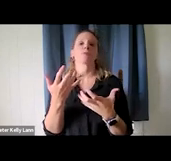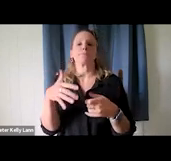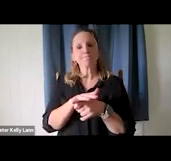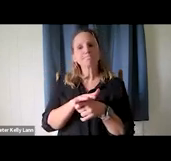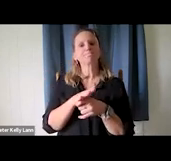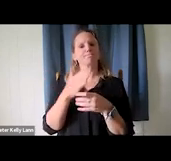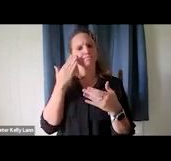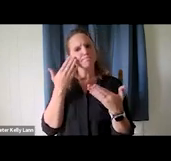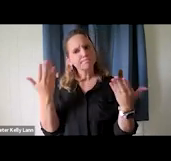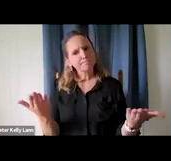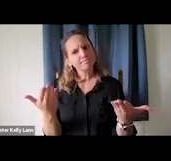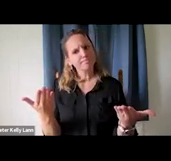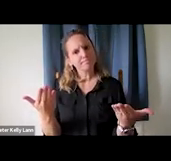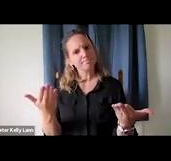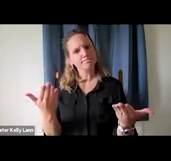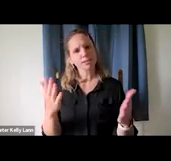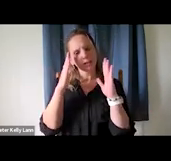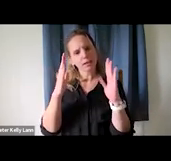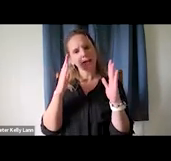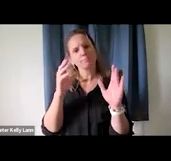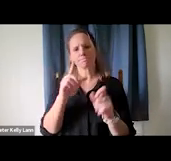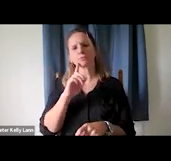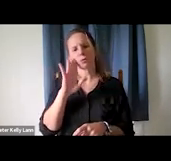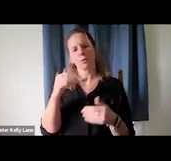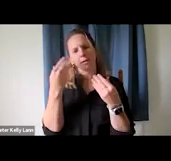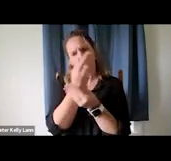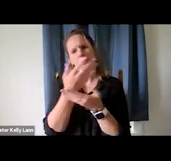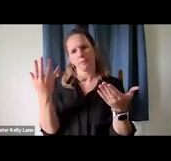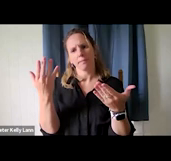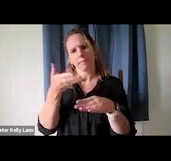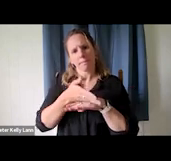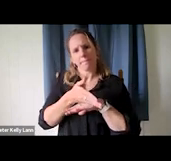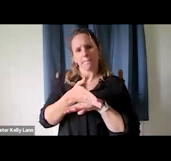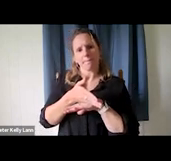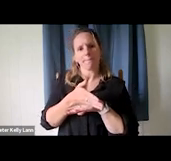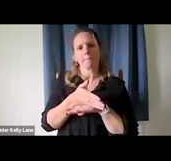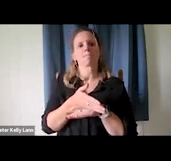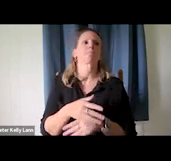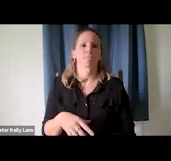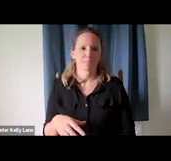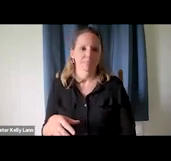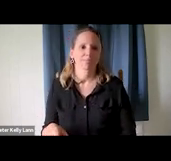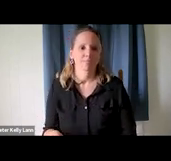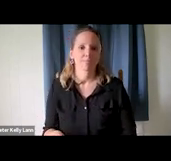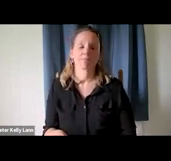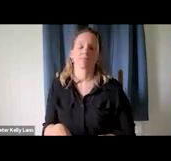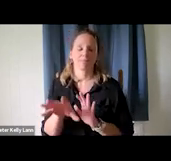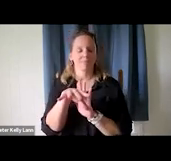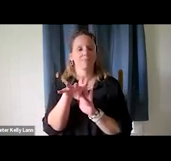and listen to the panelists, you'll be sure to have the slides after the webinar. The recording will be available within a week